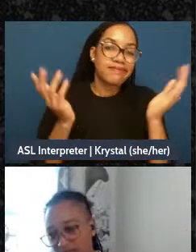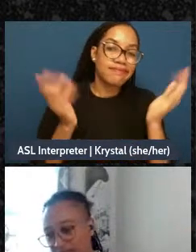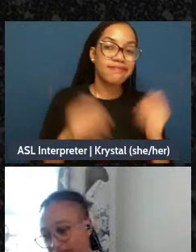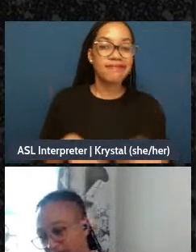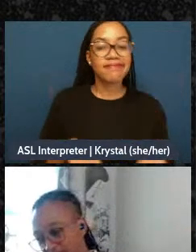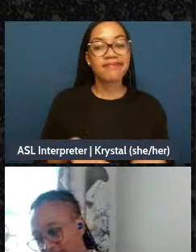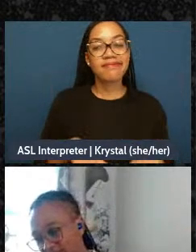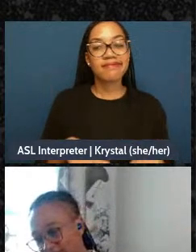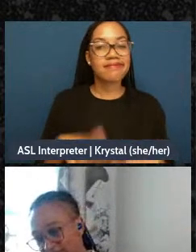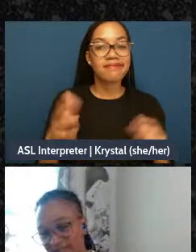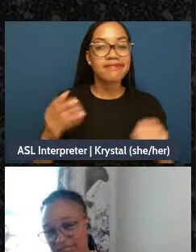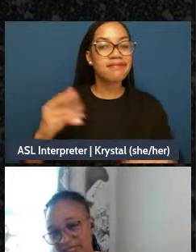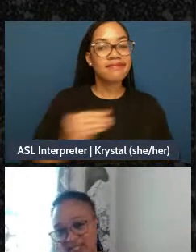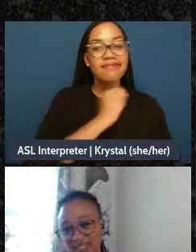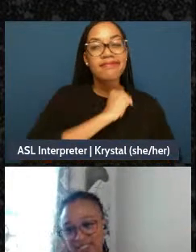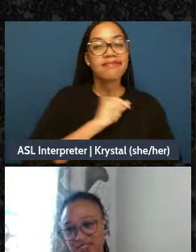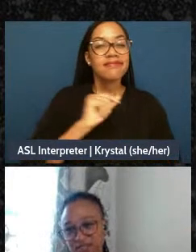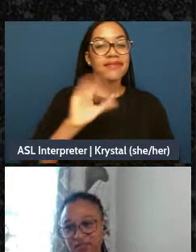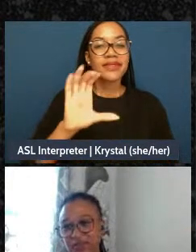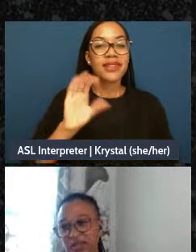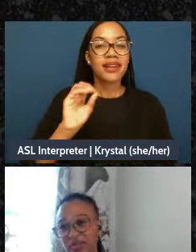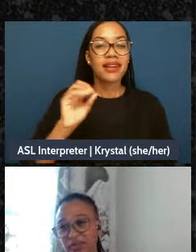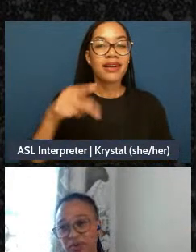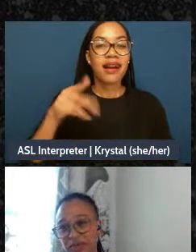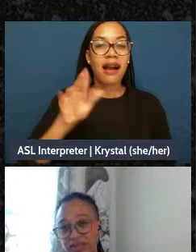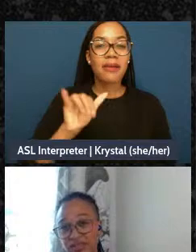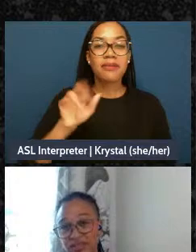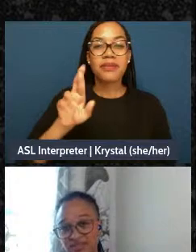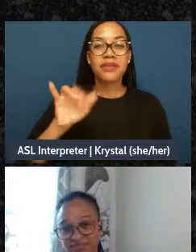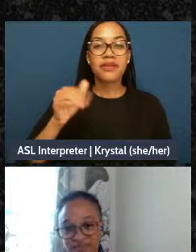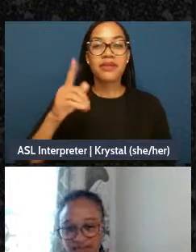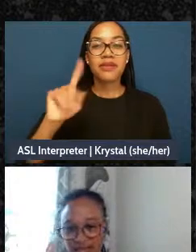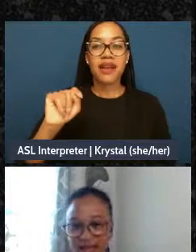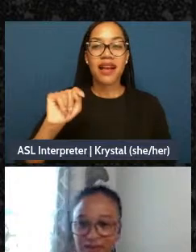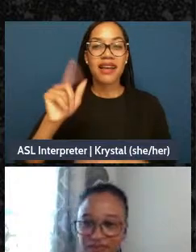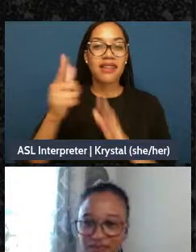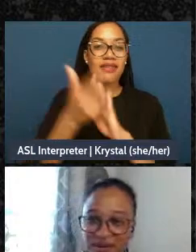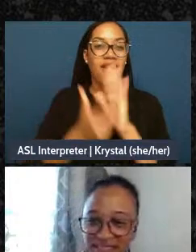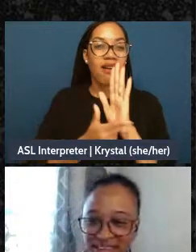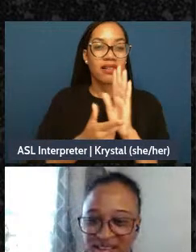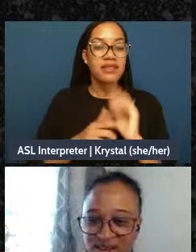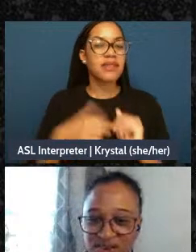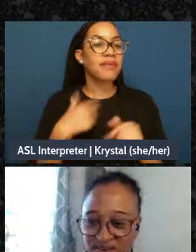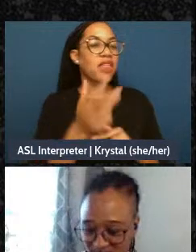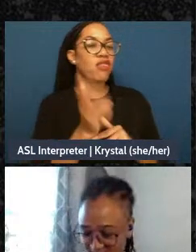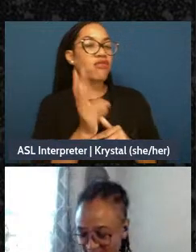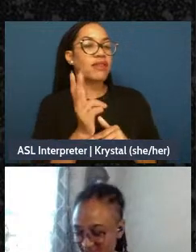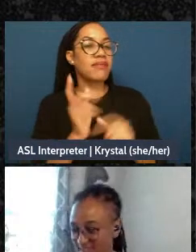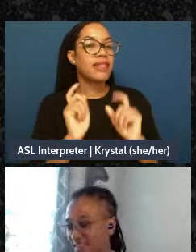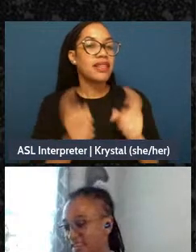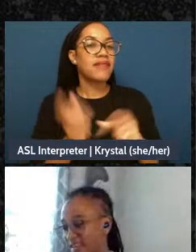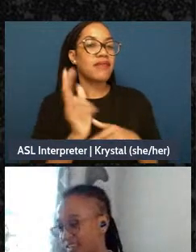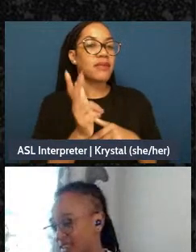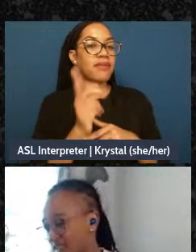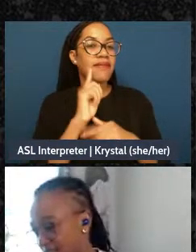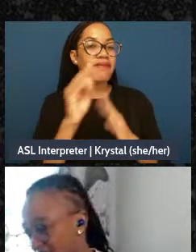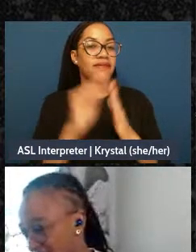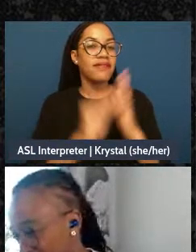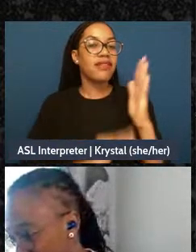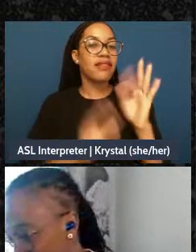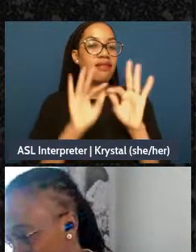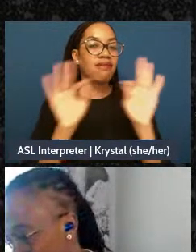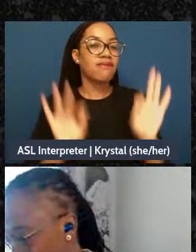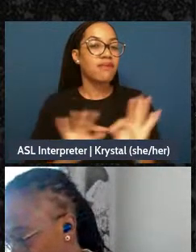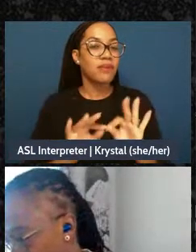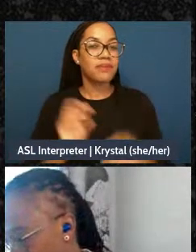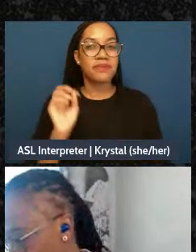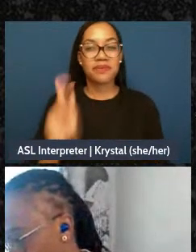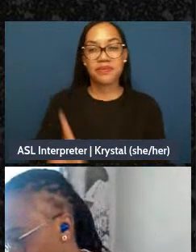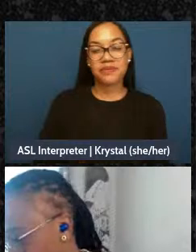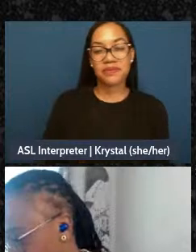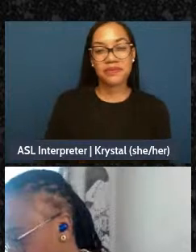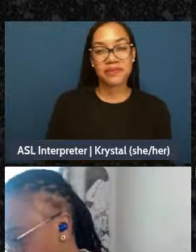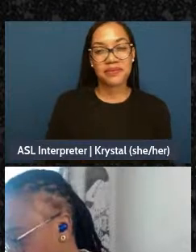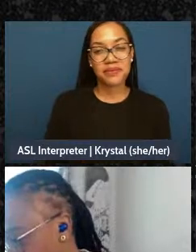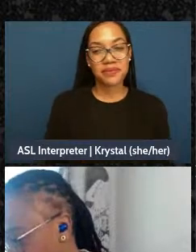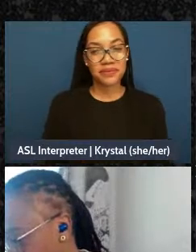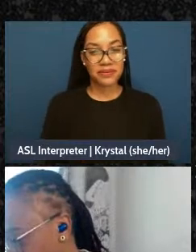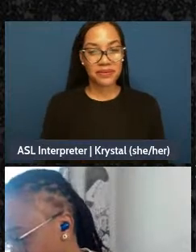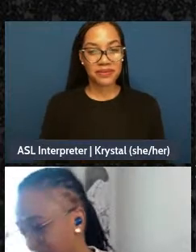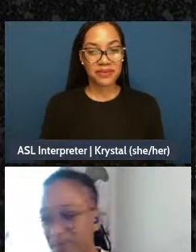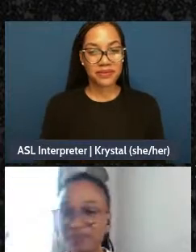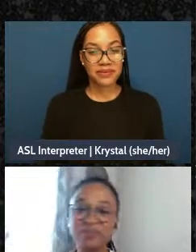pesky copyright laws, will be like three minutes, thank you.